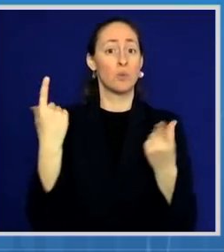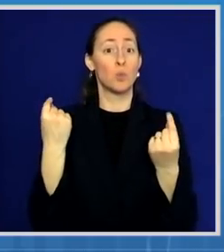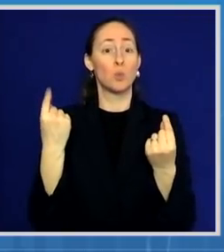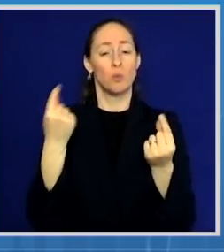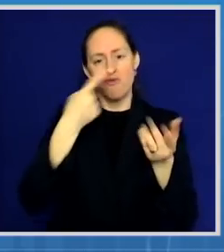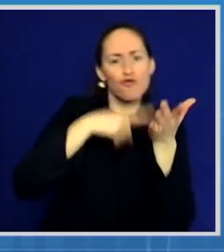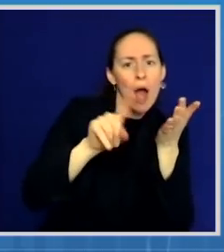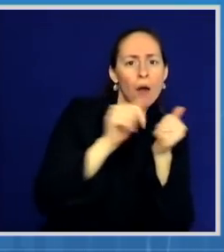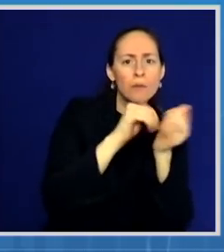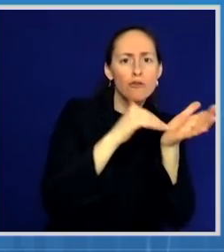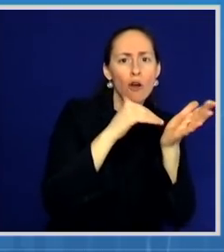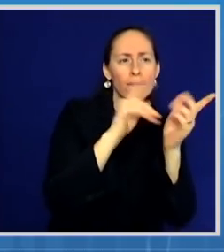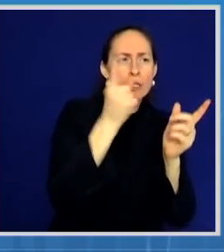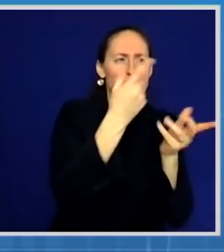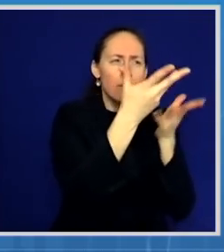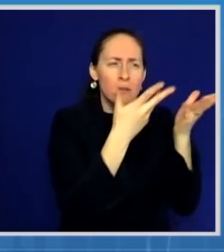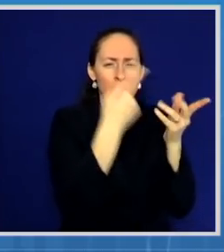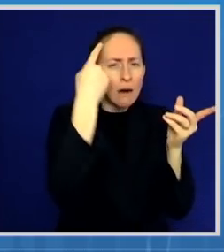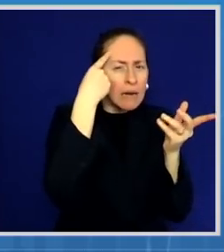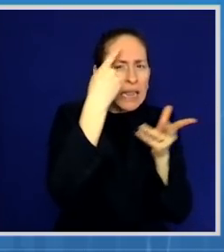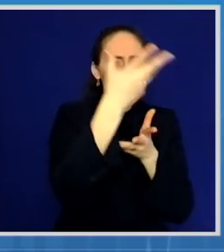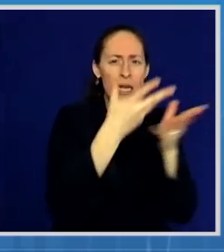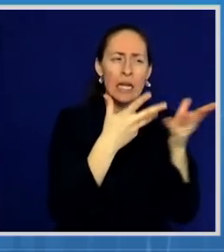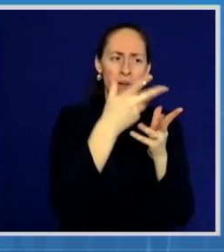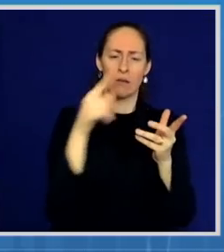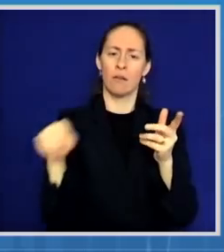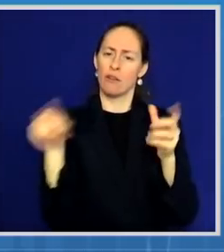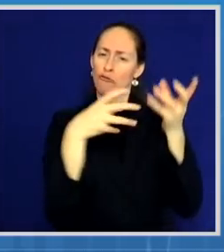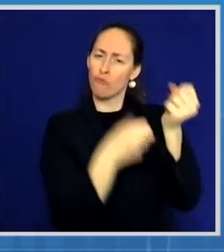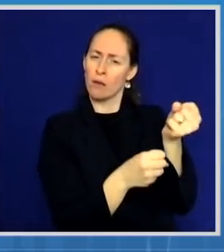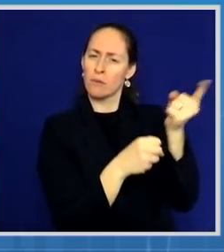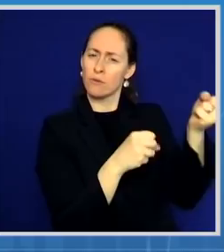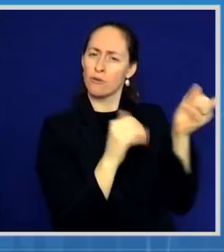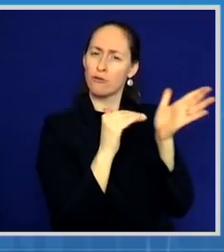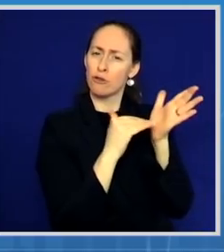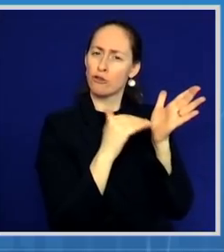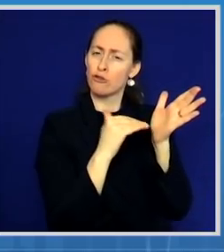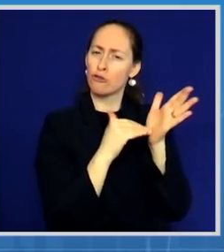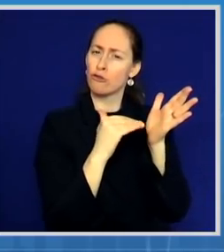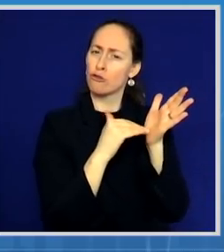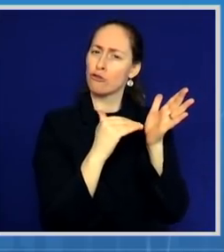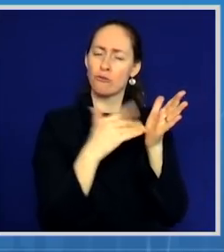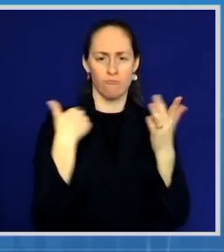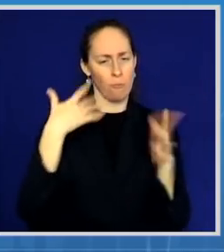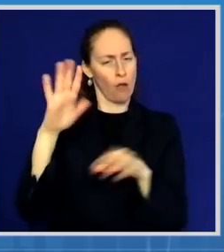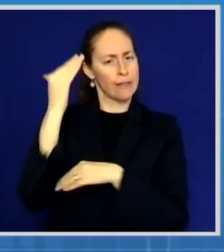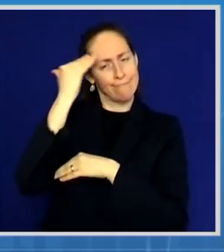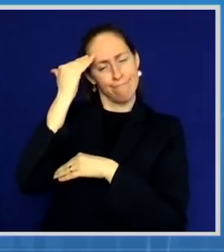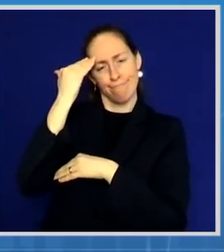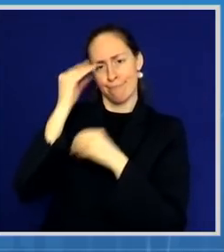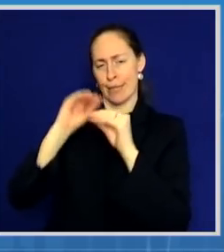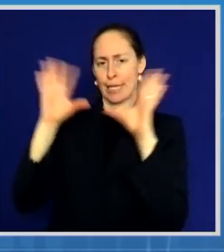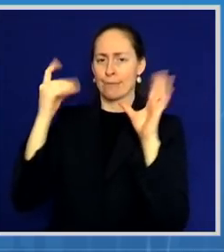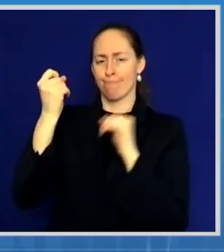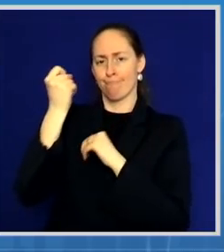about that decision. And we've heard that loud and clear, and that's why we not only want to engage with doctors,